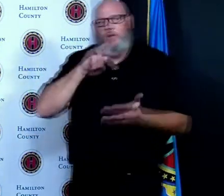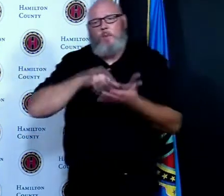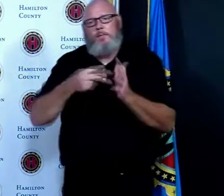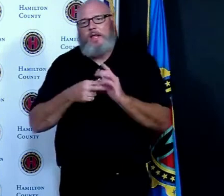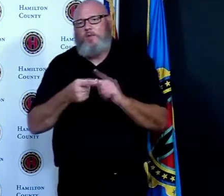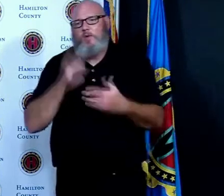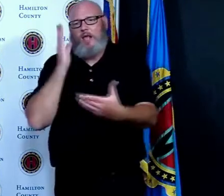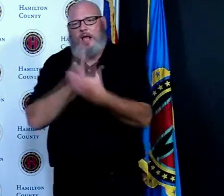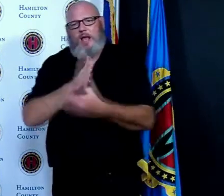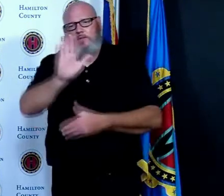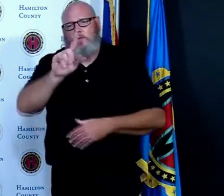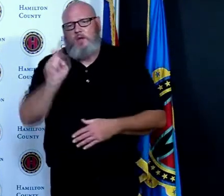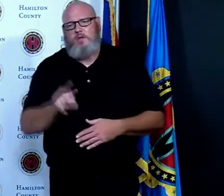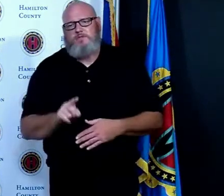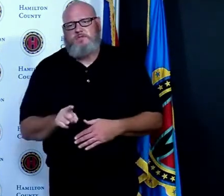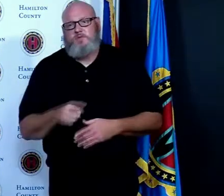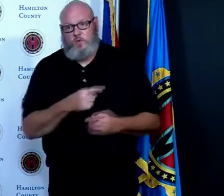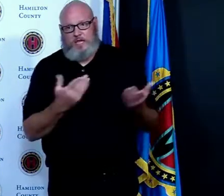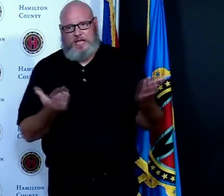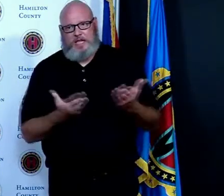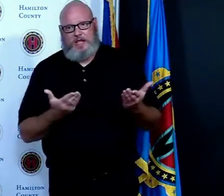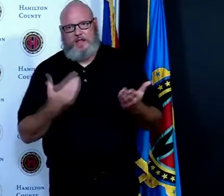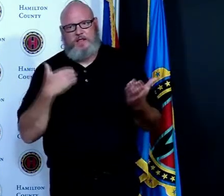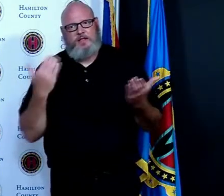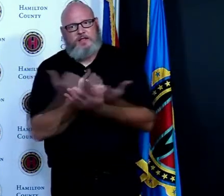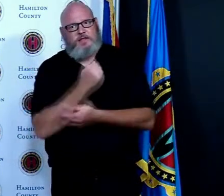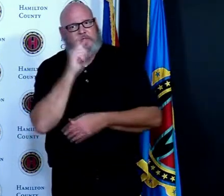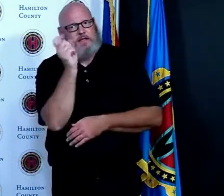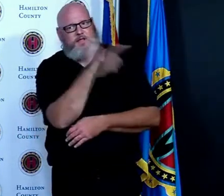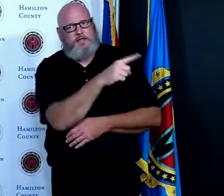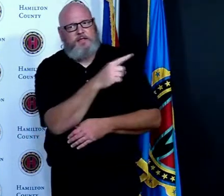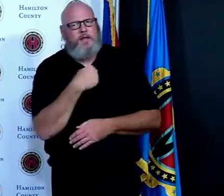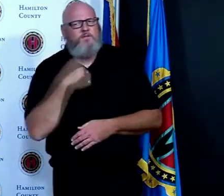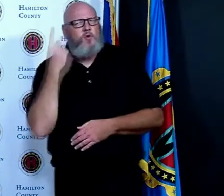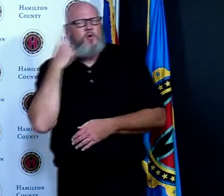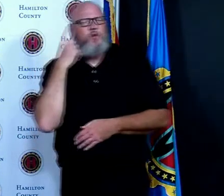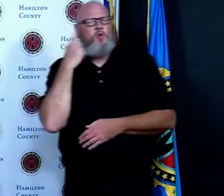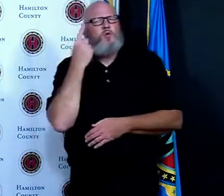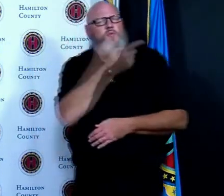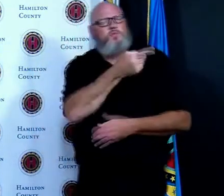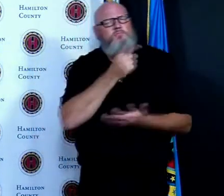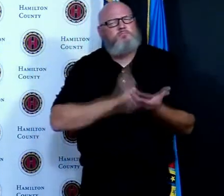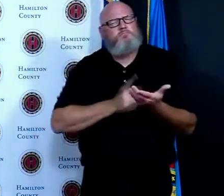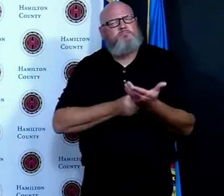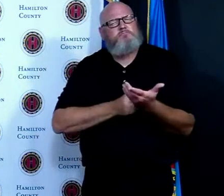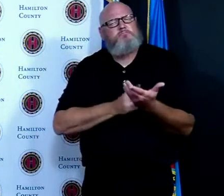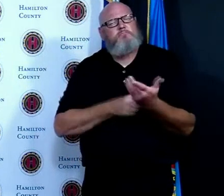you know you're here and so could you I've heard you speak before about the idea that people